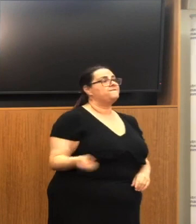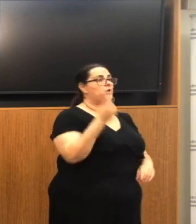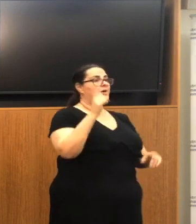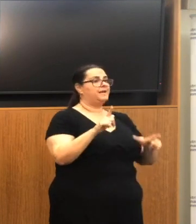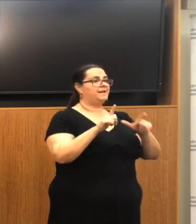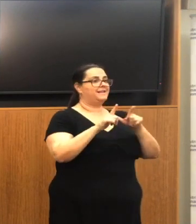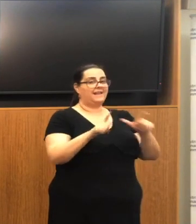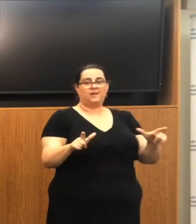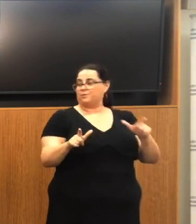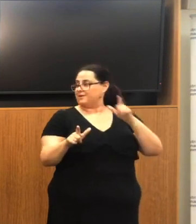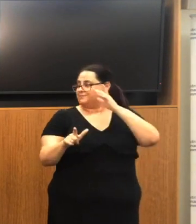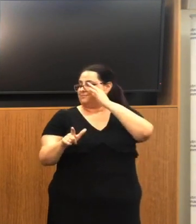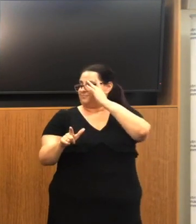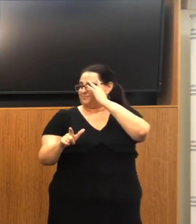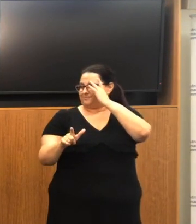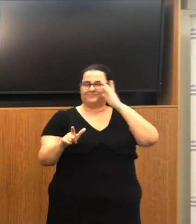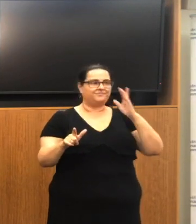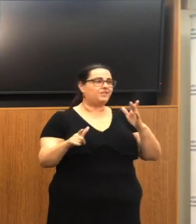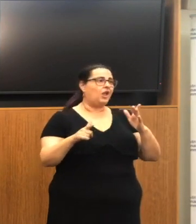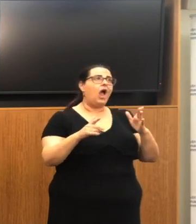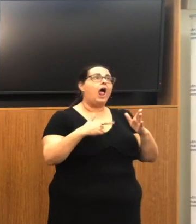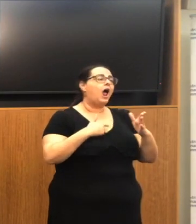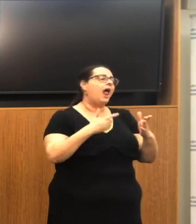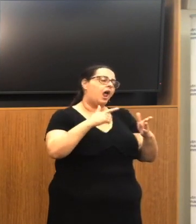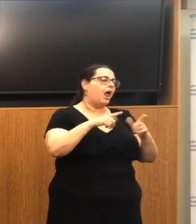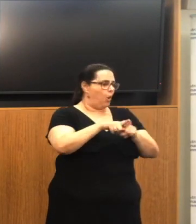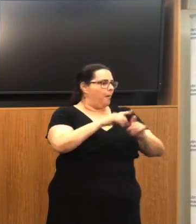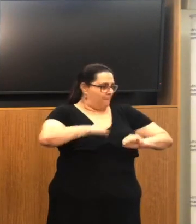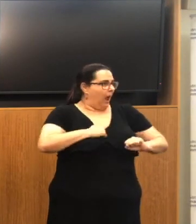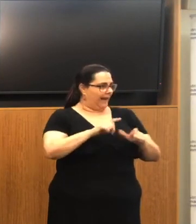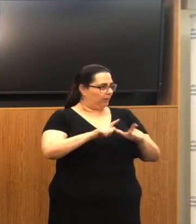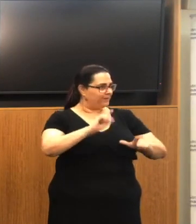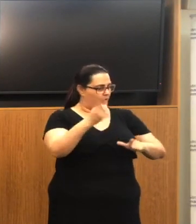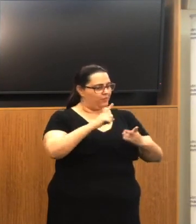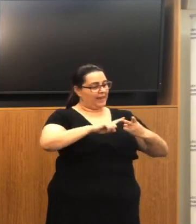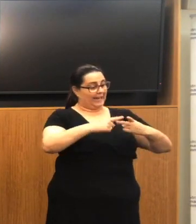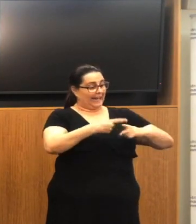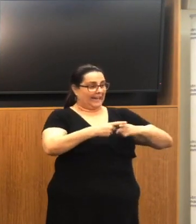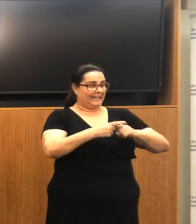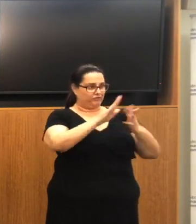like something from Master Chef Australia, let me tell you. (audience chuckling)